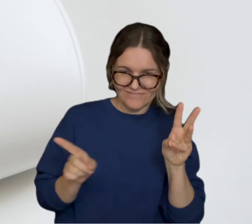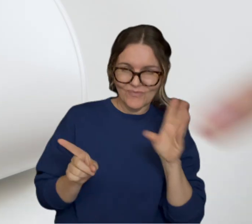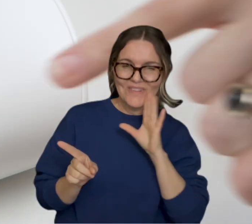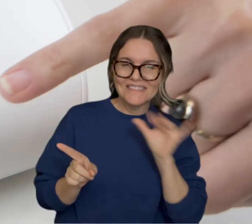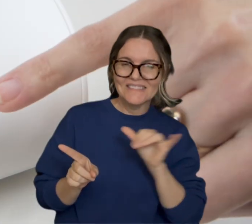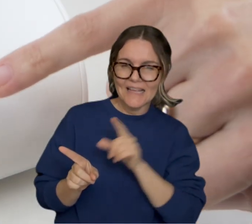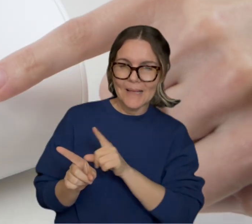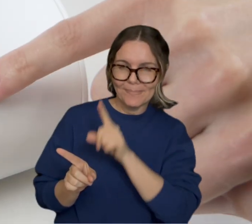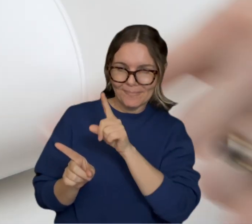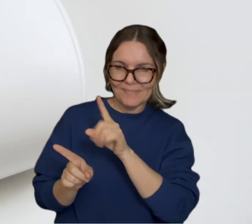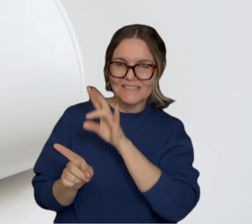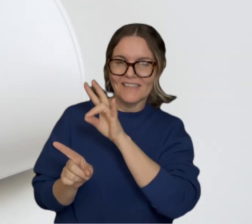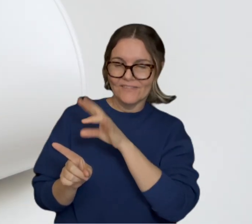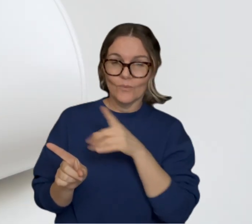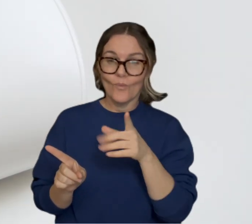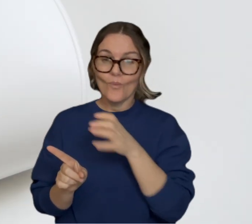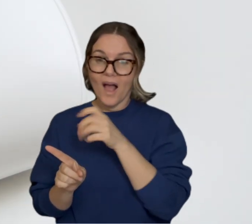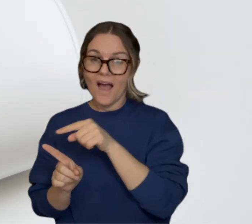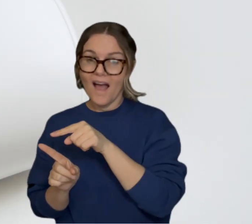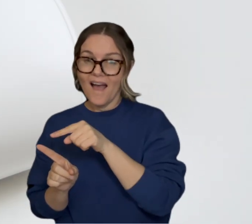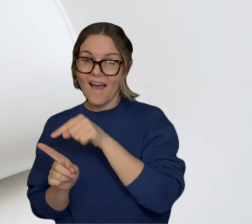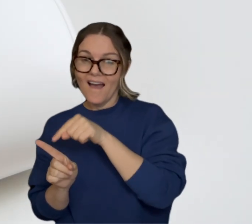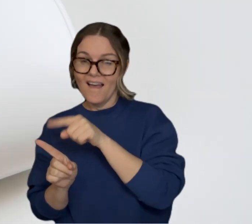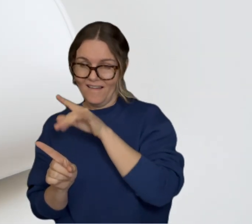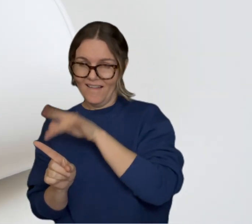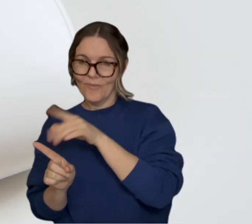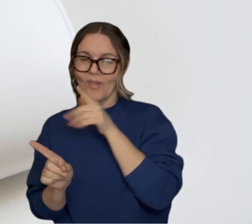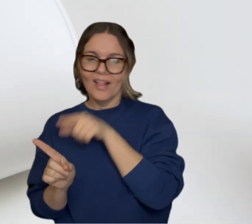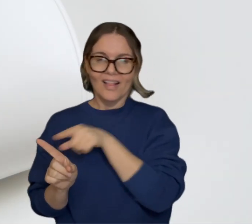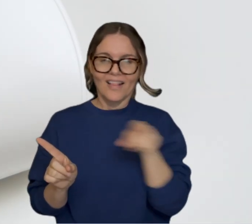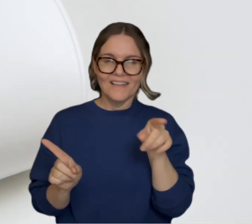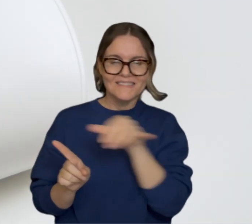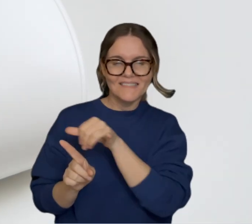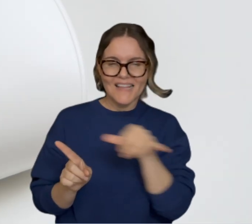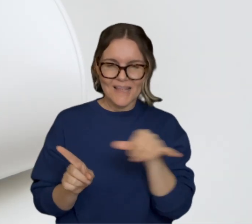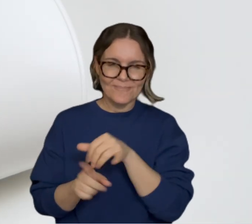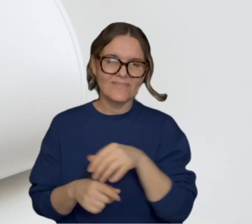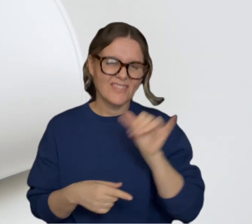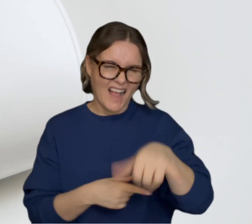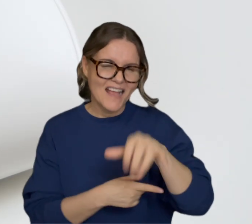and now if you push either side it will change your strength for both sides in unison